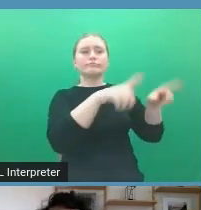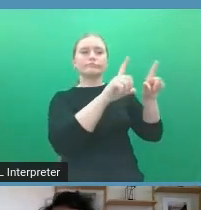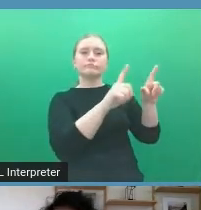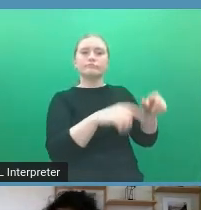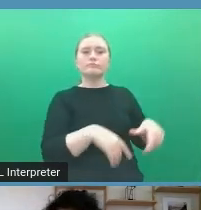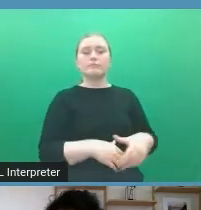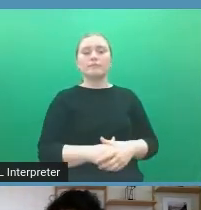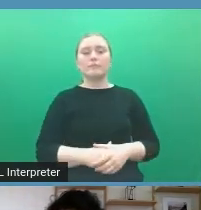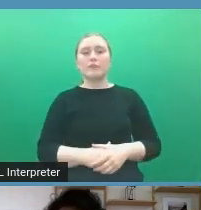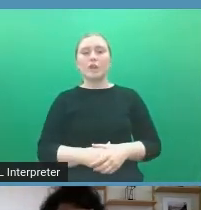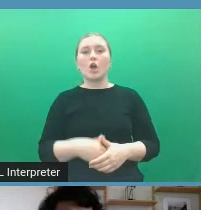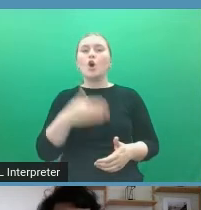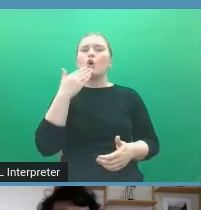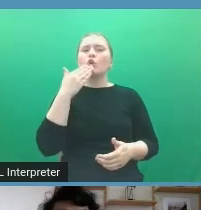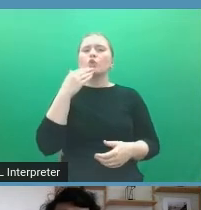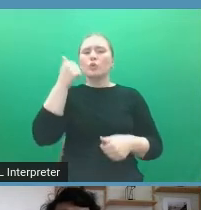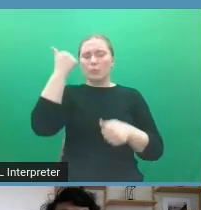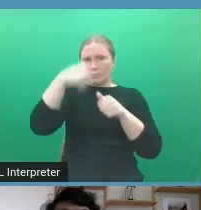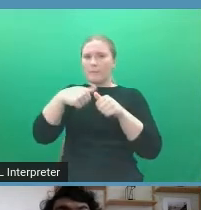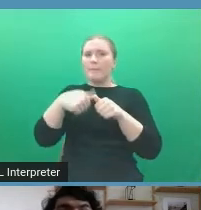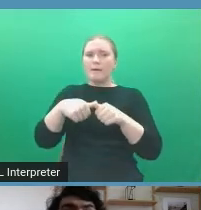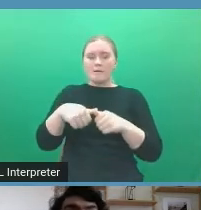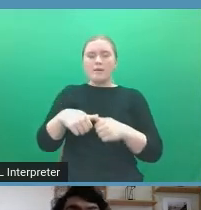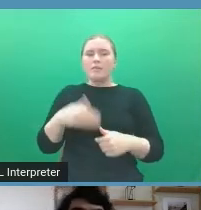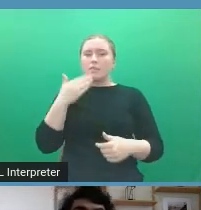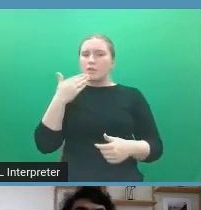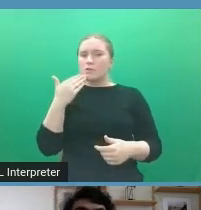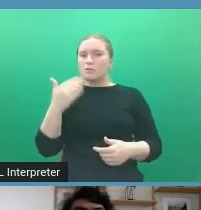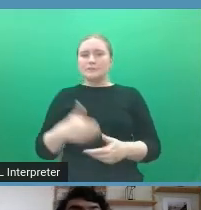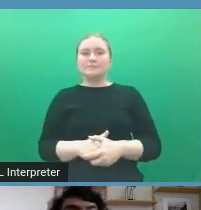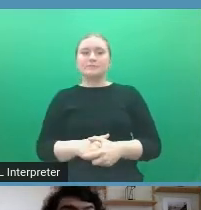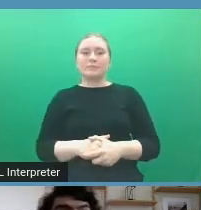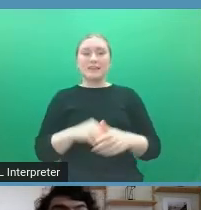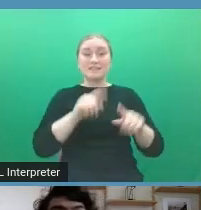reminder this difference between interpretation and visual description right. The kind of golden